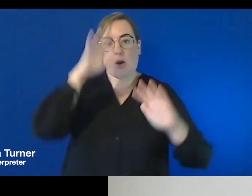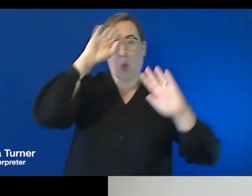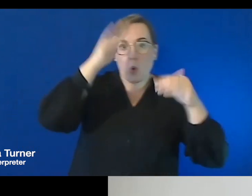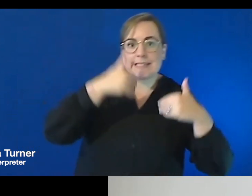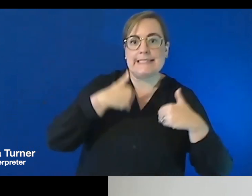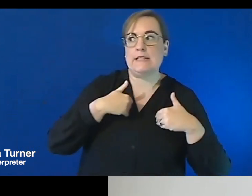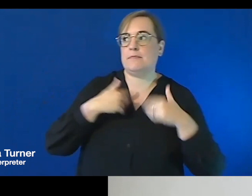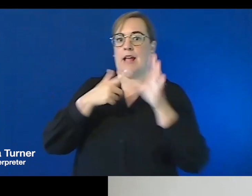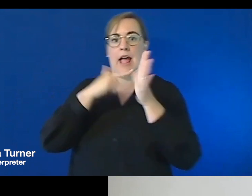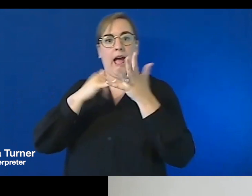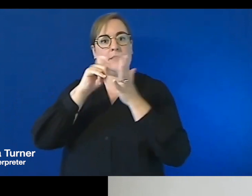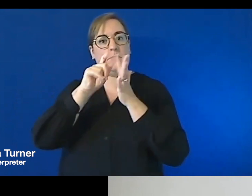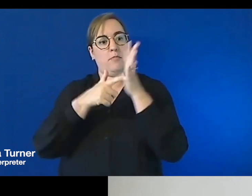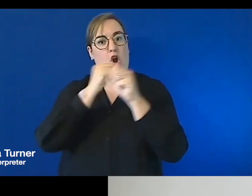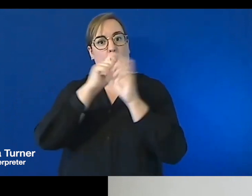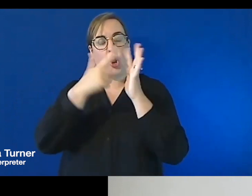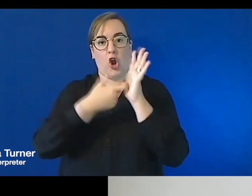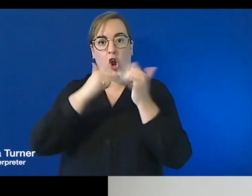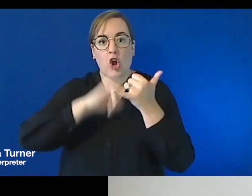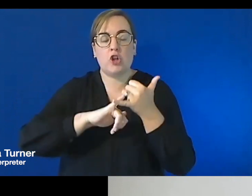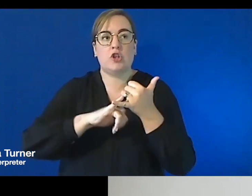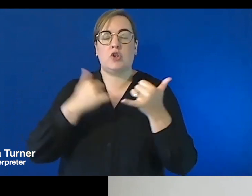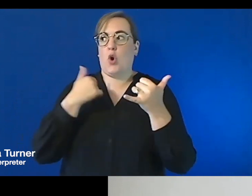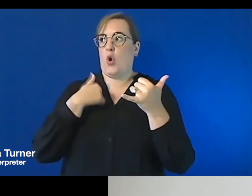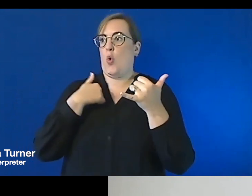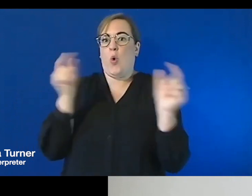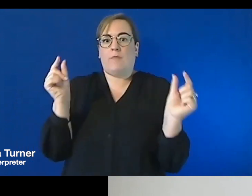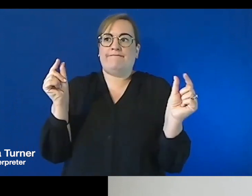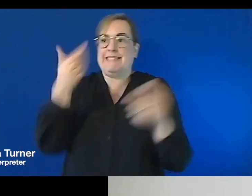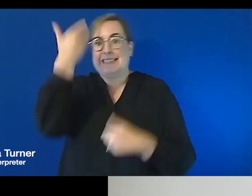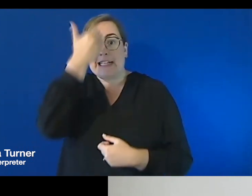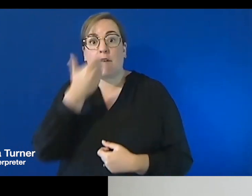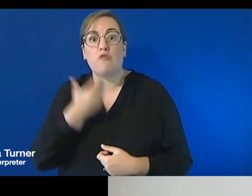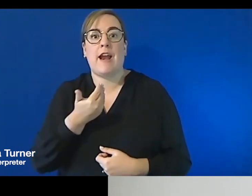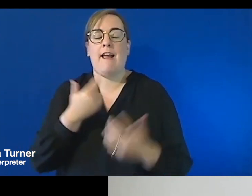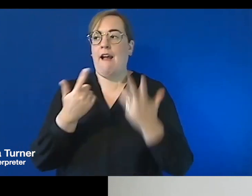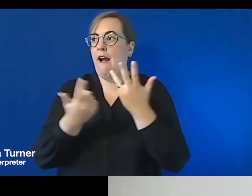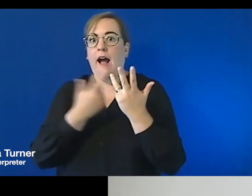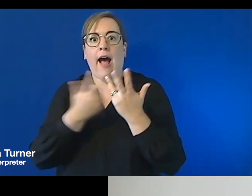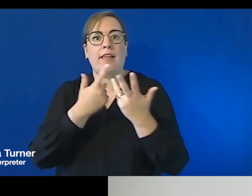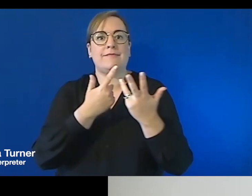mental health like schizoid personality disorder, schizophrenia and other conditions, we deal with